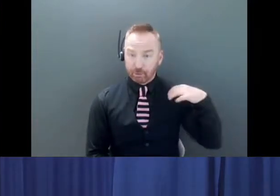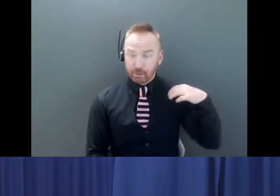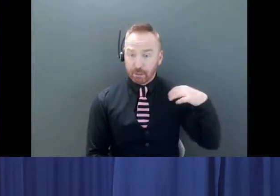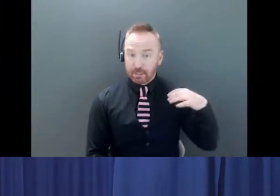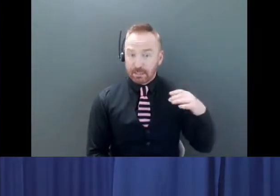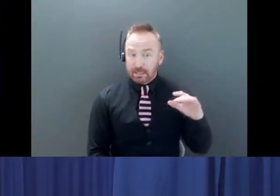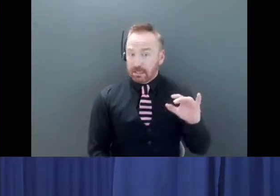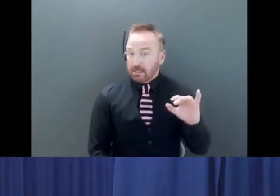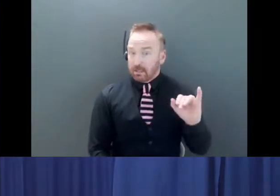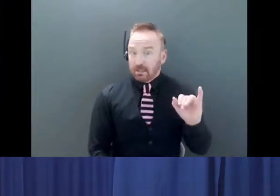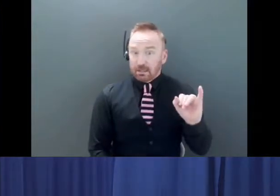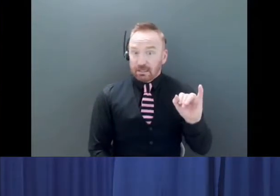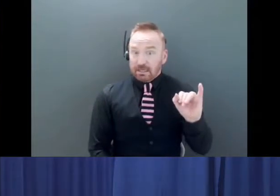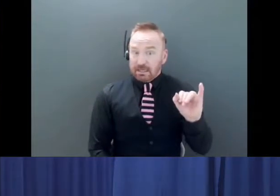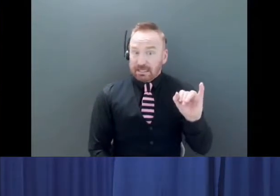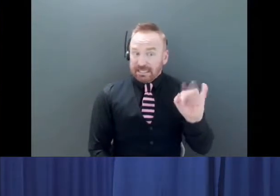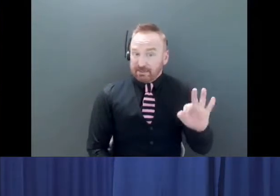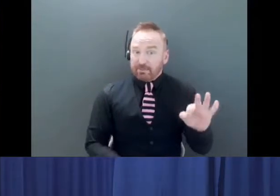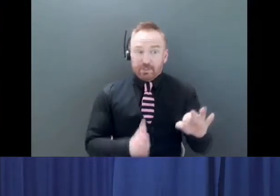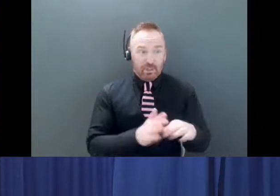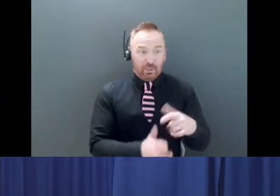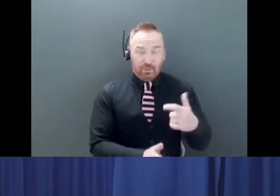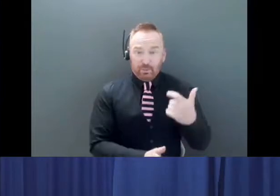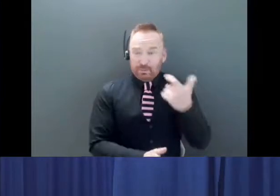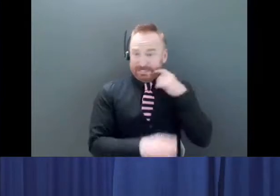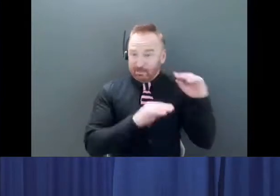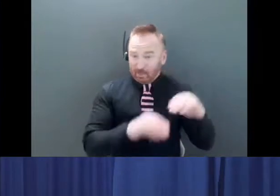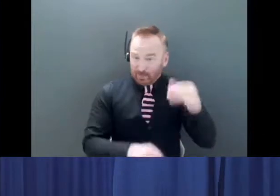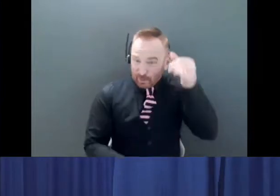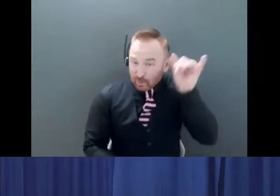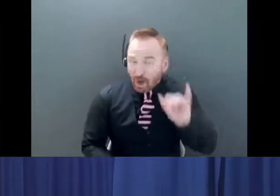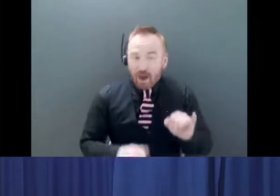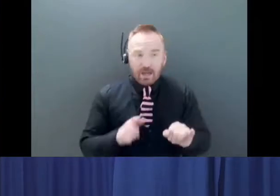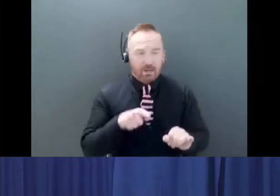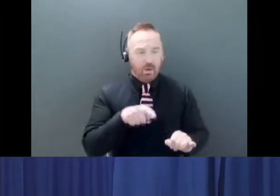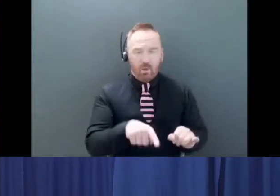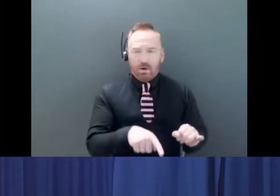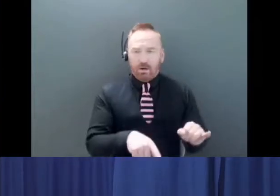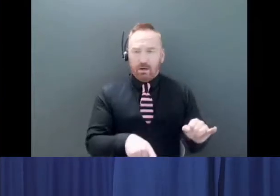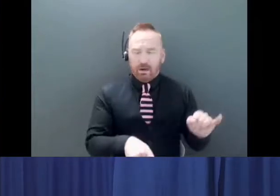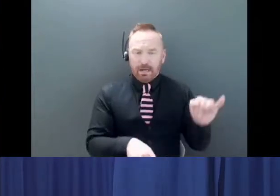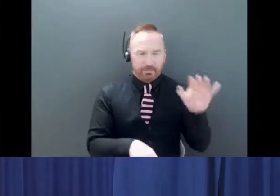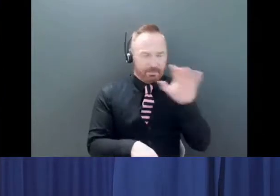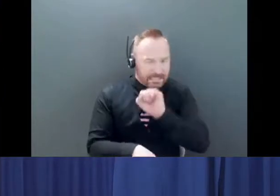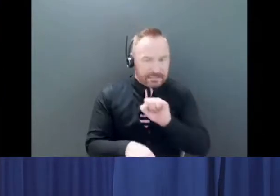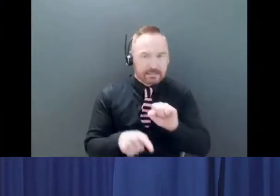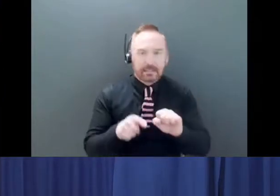this bus year and you need a